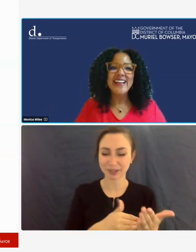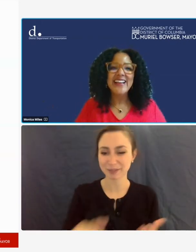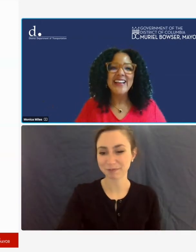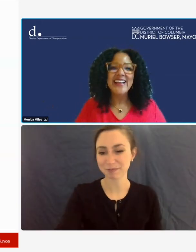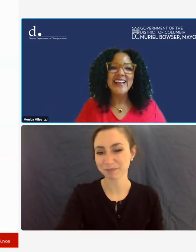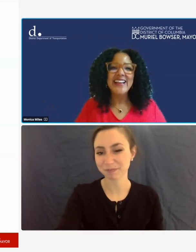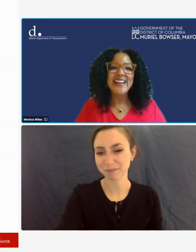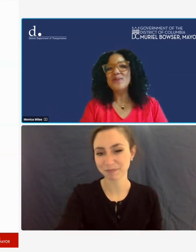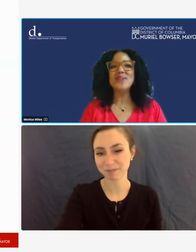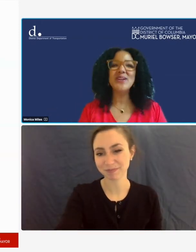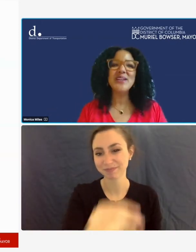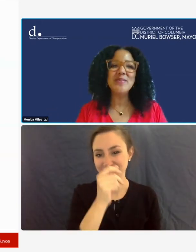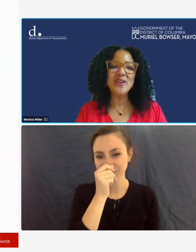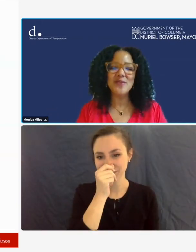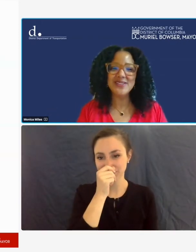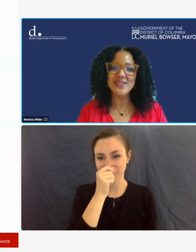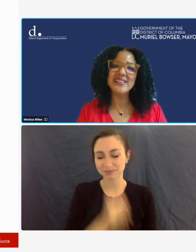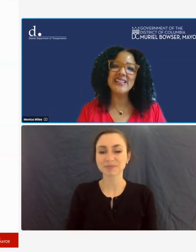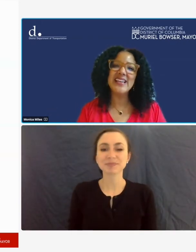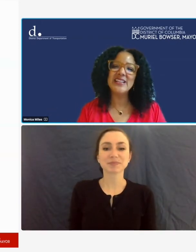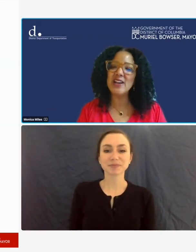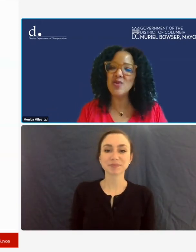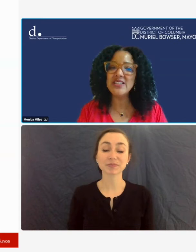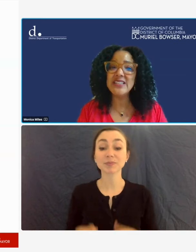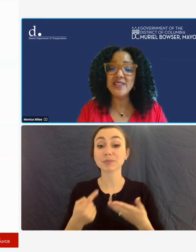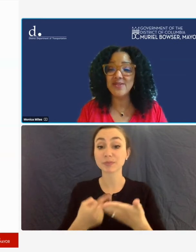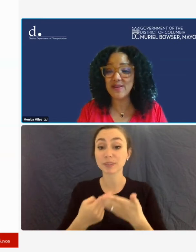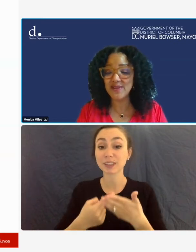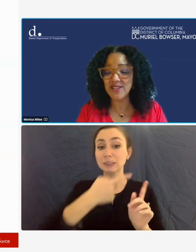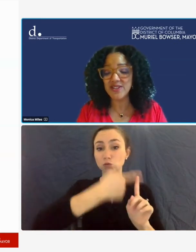okay so we're talking about rental costs and i wanted to give this reference to you because